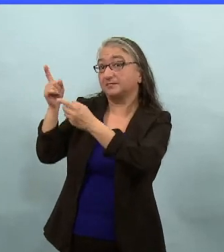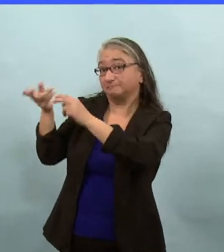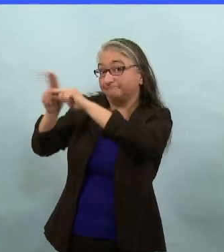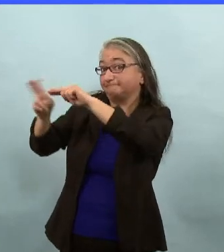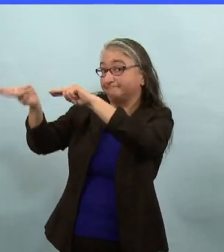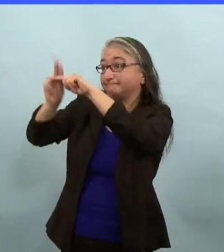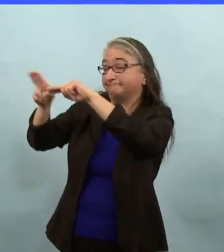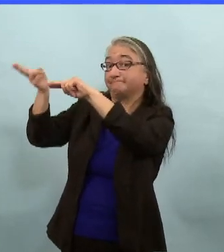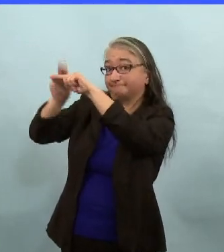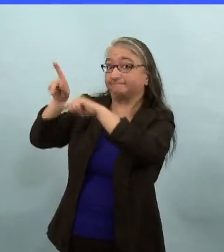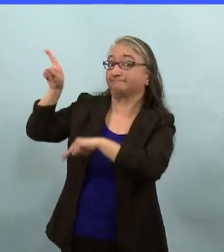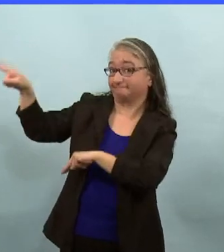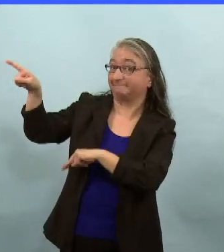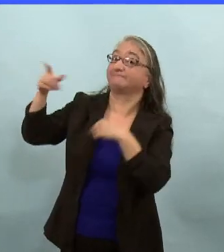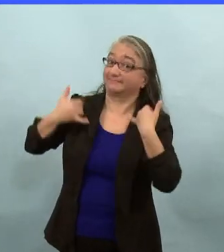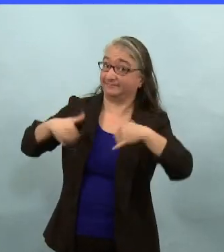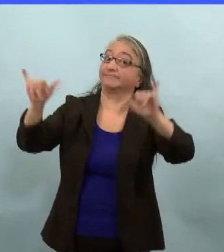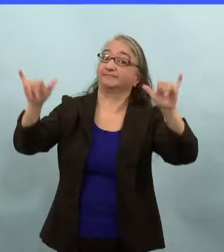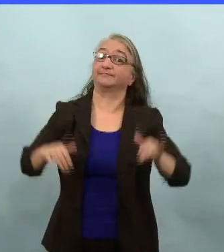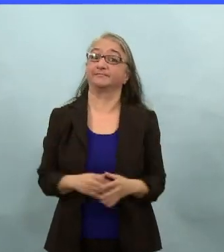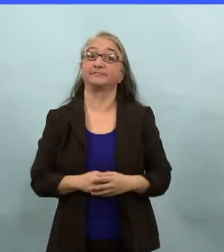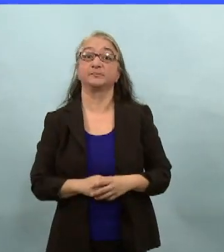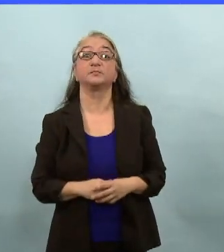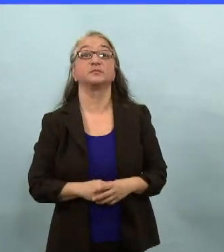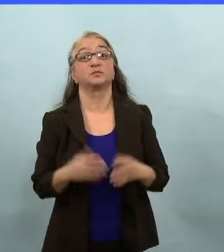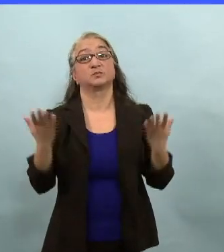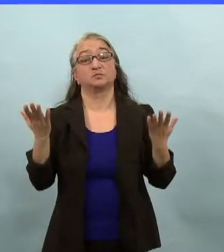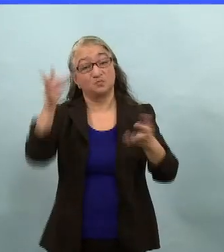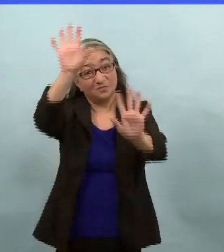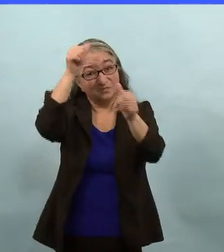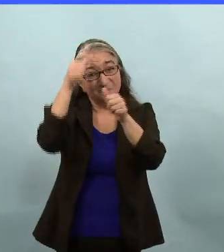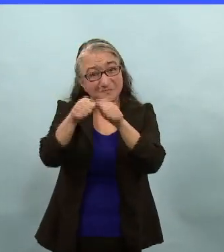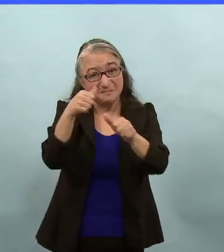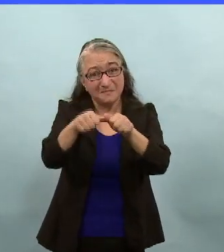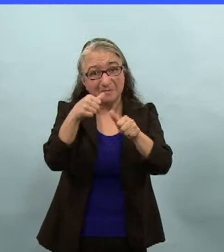some of those true hospitalization numbers that we have that are legitimately covered related versus